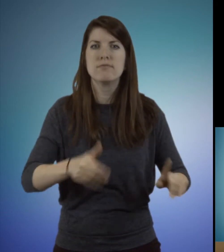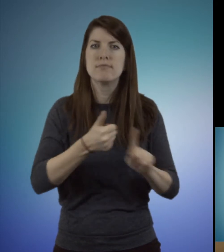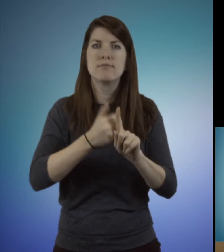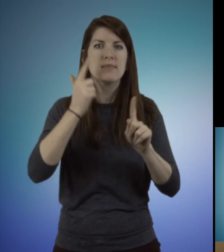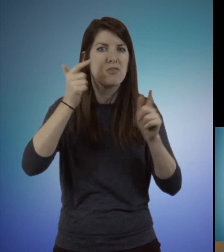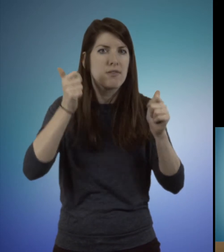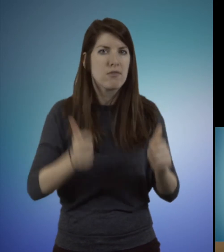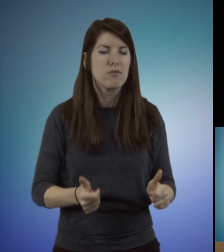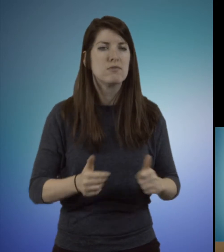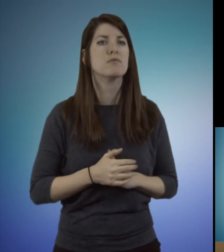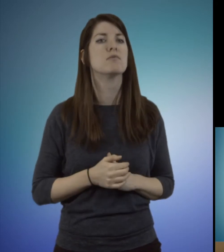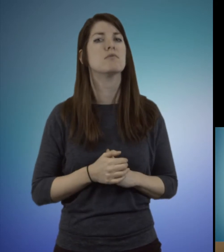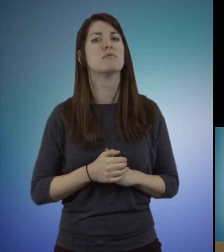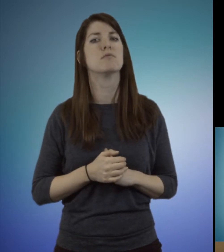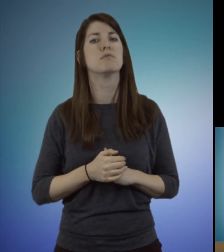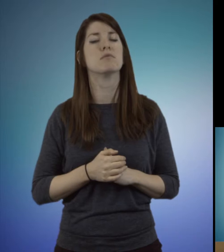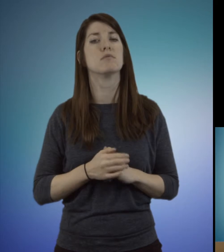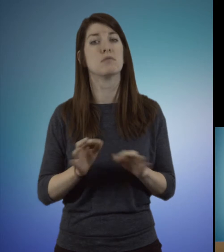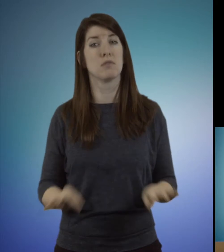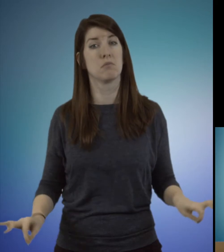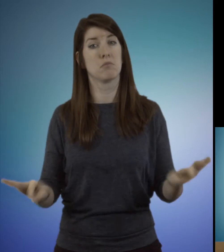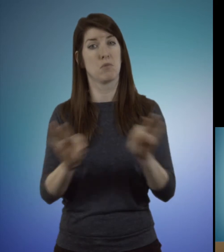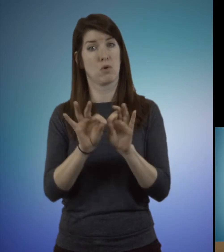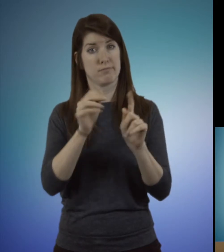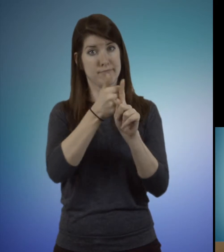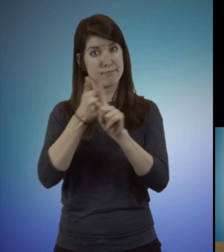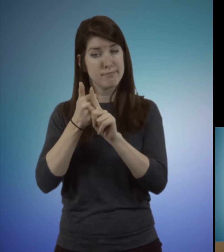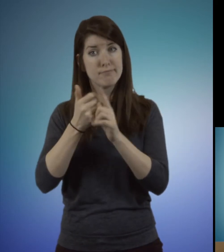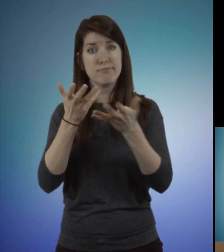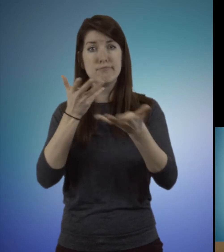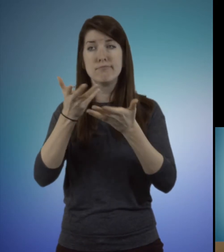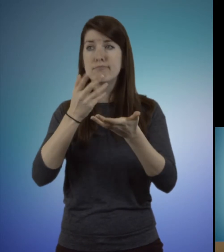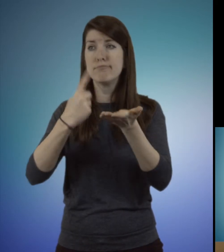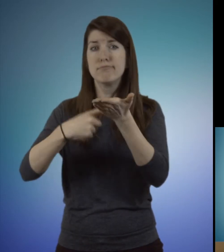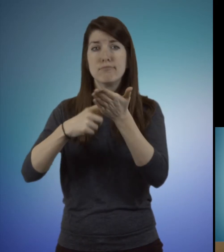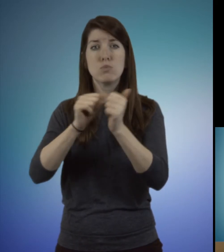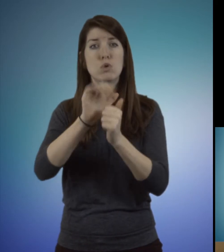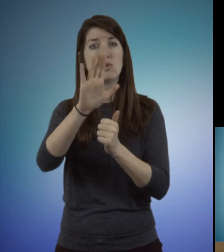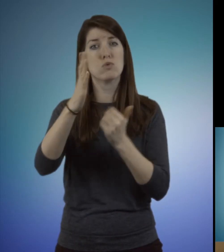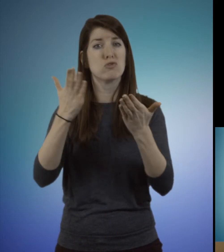and it is important that you talk with your service providers to ensure their training